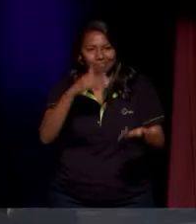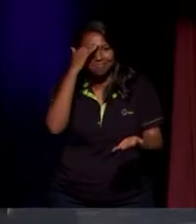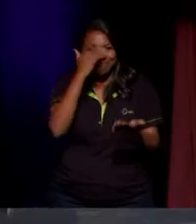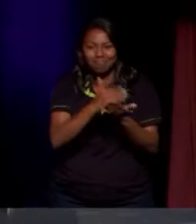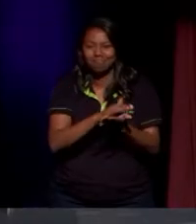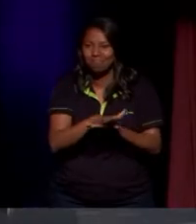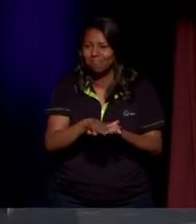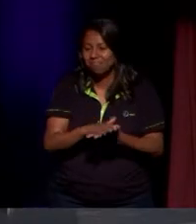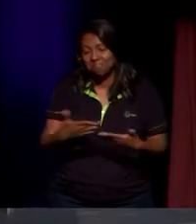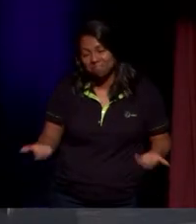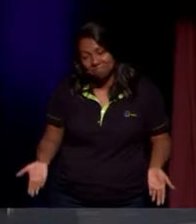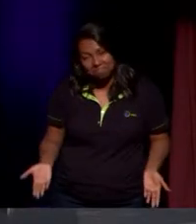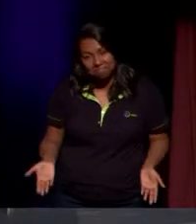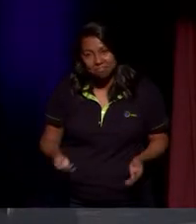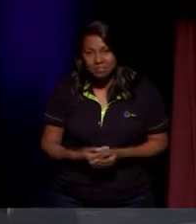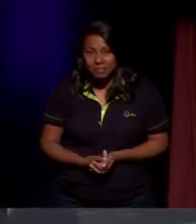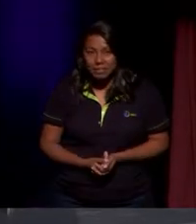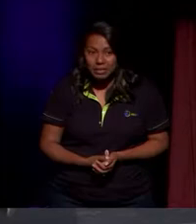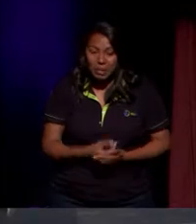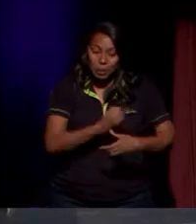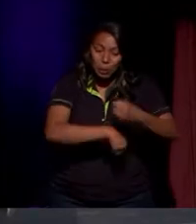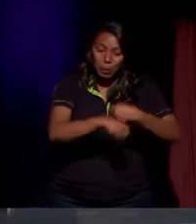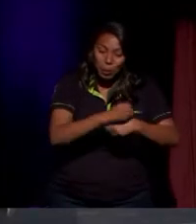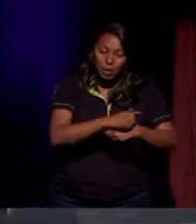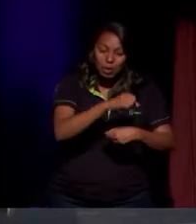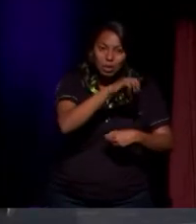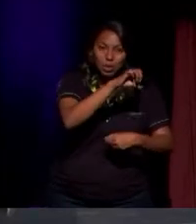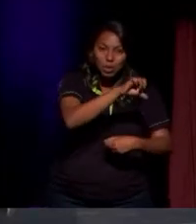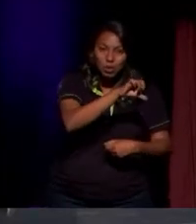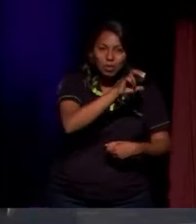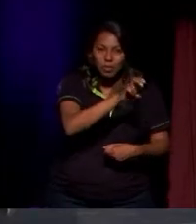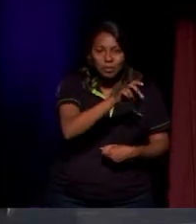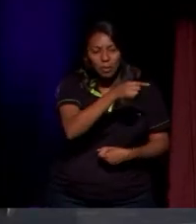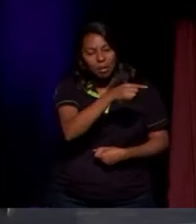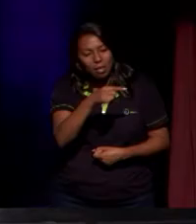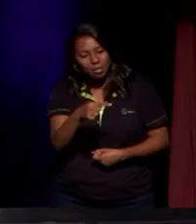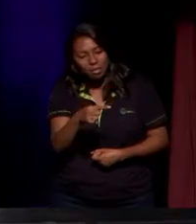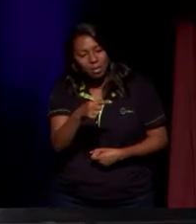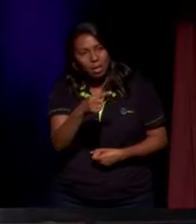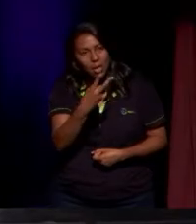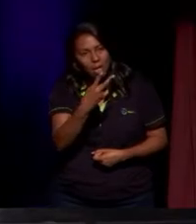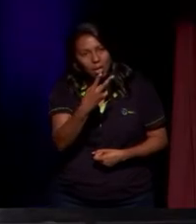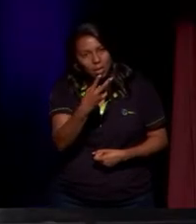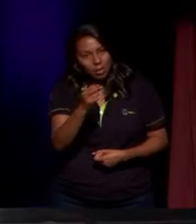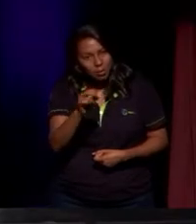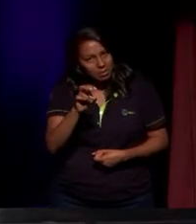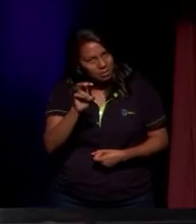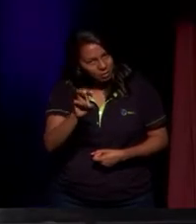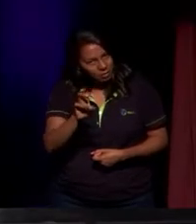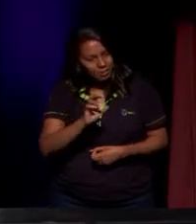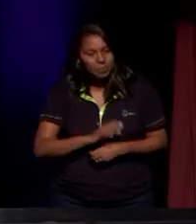Then from 1990, from 1995 to… In 2005, which would be the fourth wave,